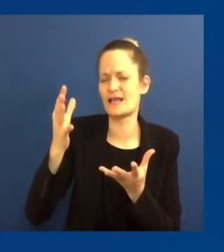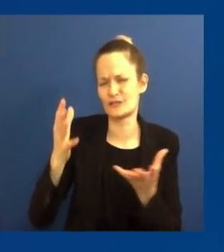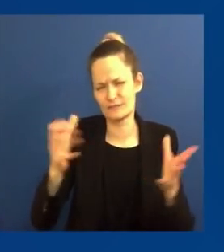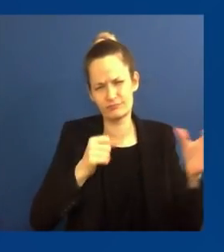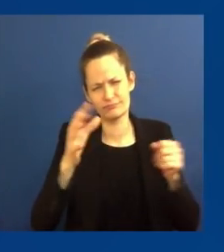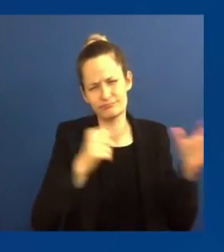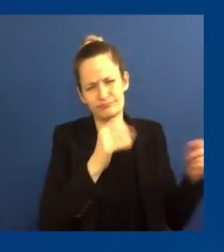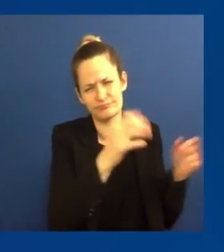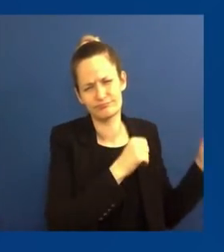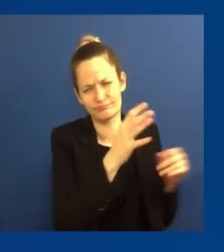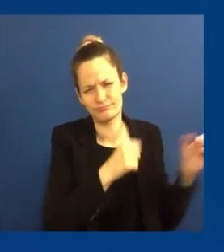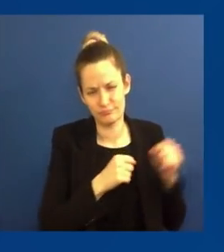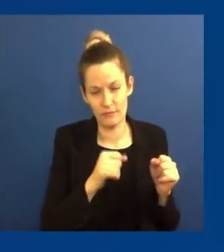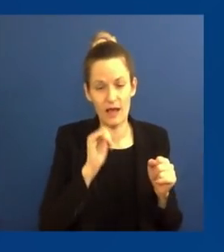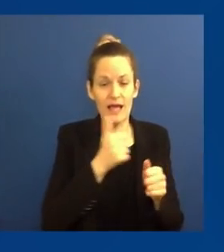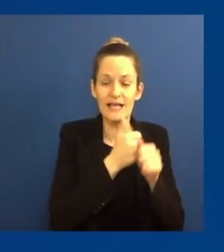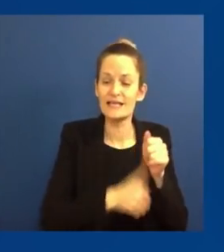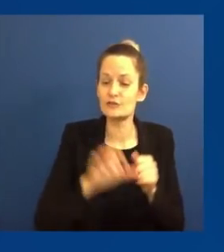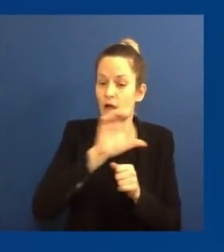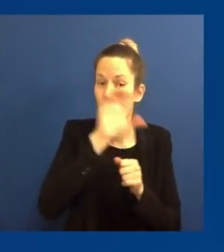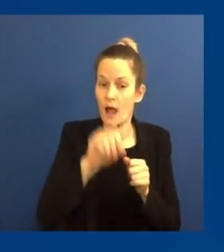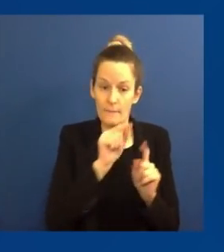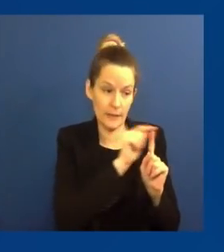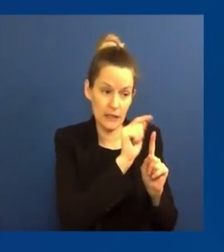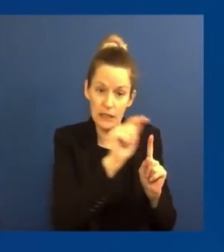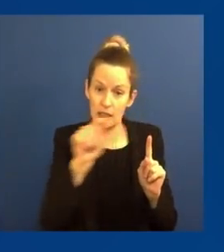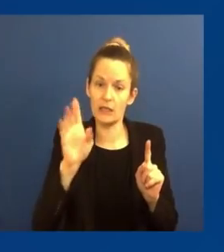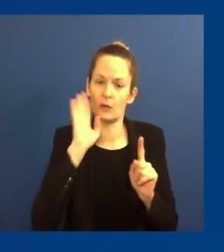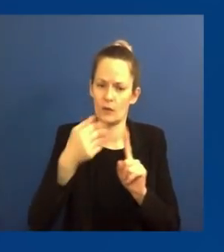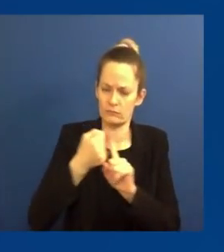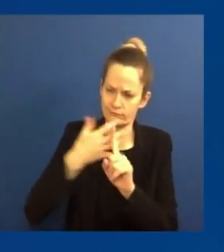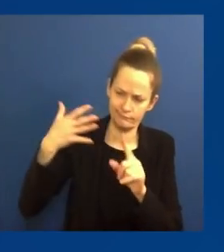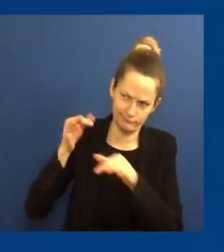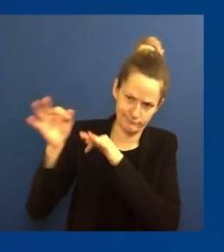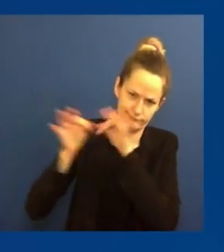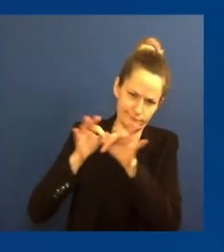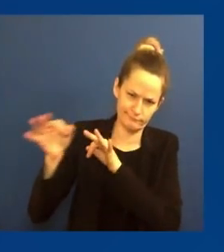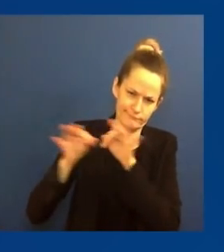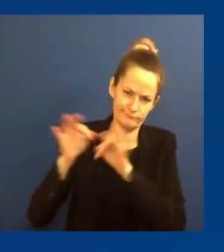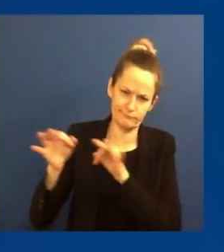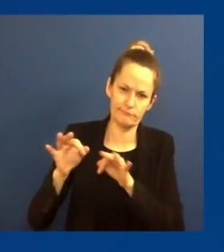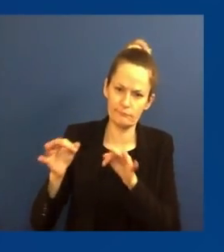and we'll make a decision regarding the safety and the efficacy of this particular product.